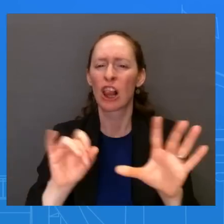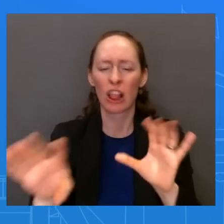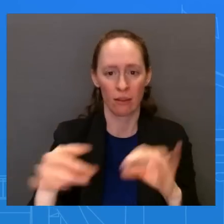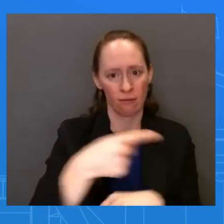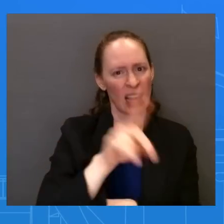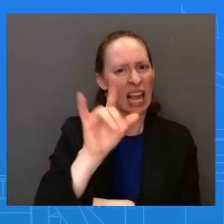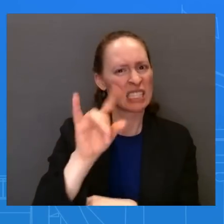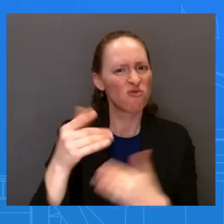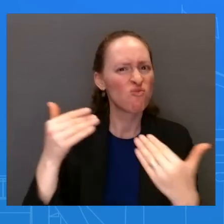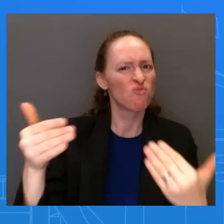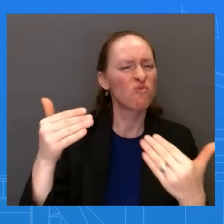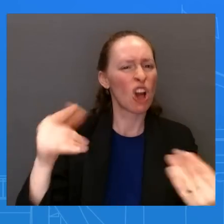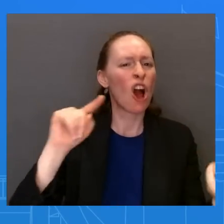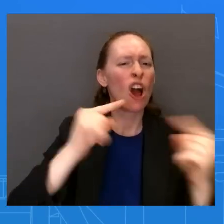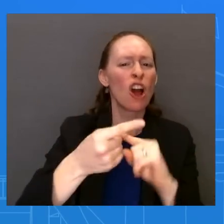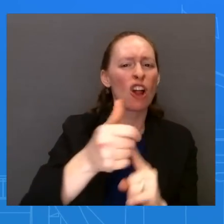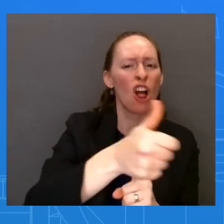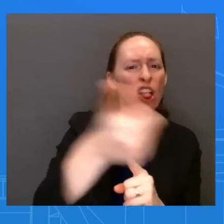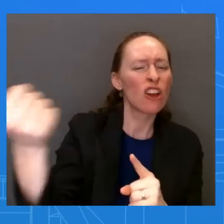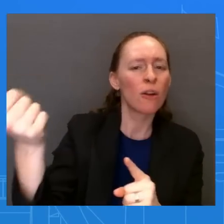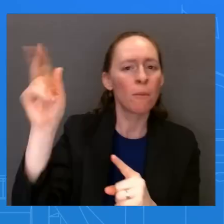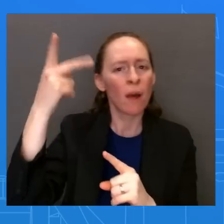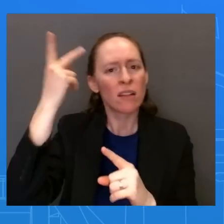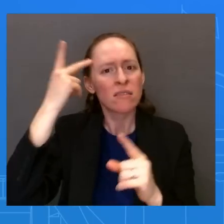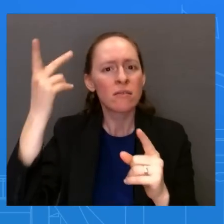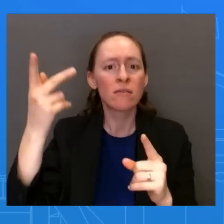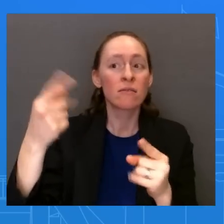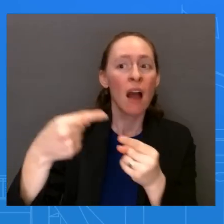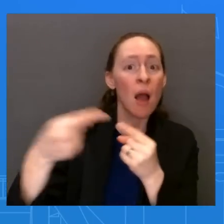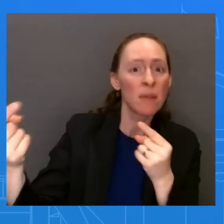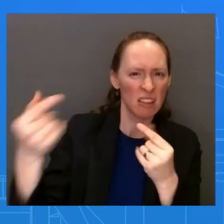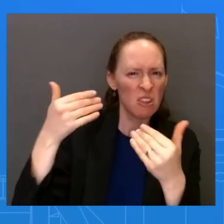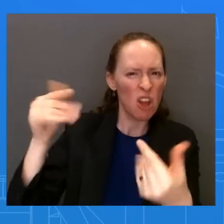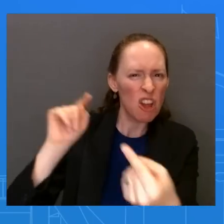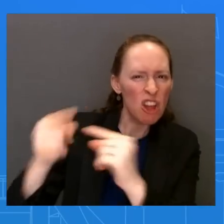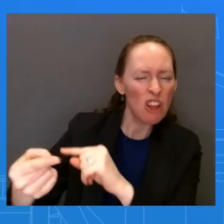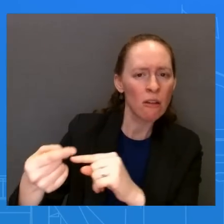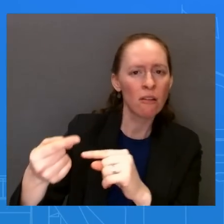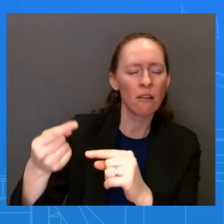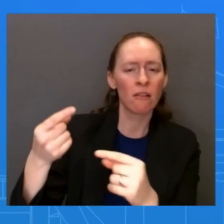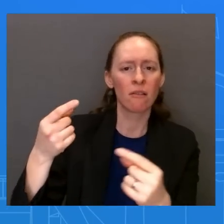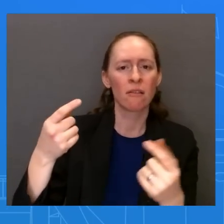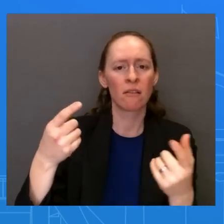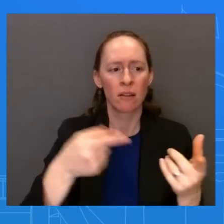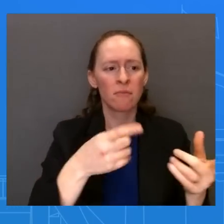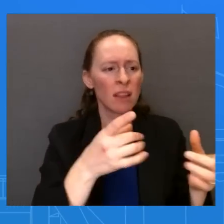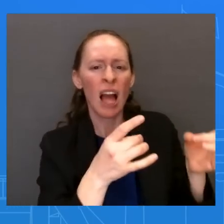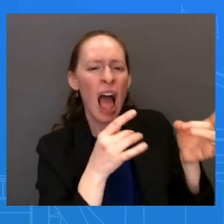and defending and downplaying a violent insurrection against our democracy. You all -- many of you covered